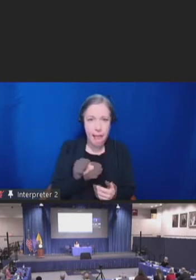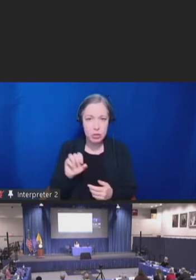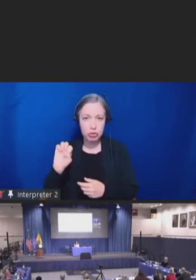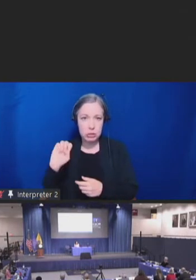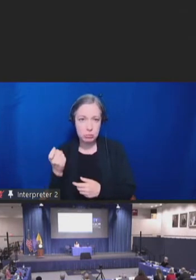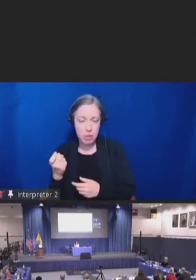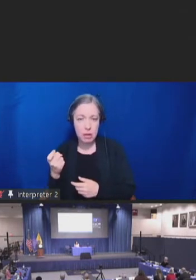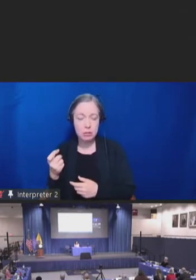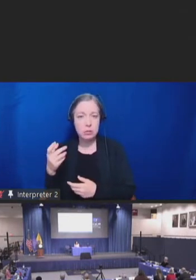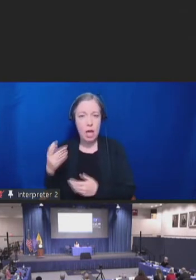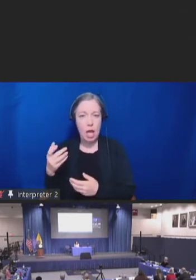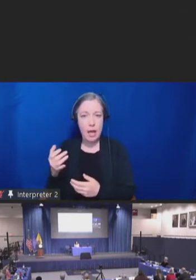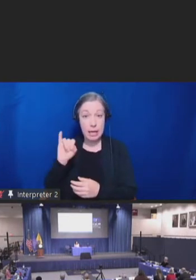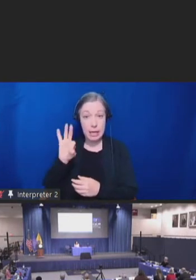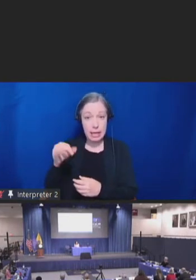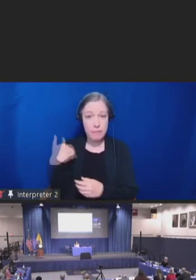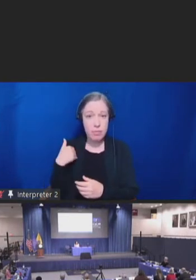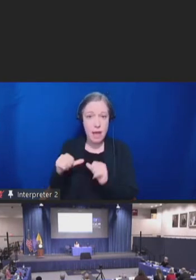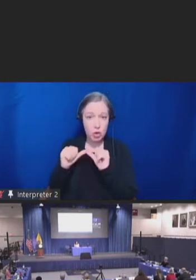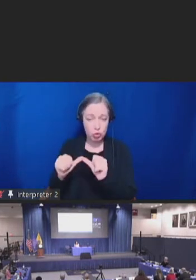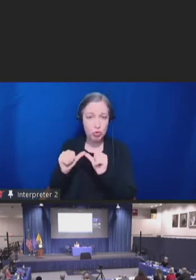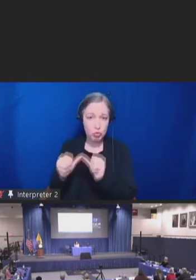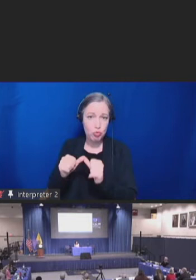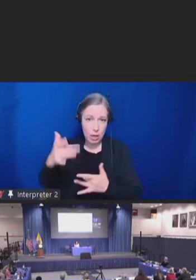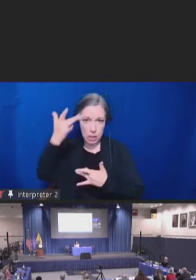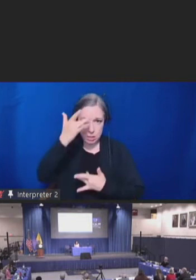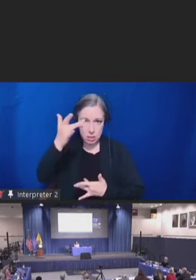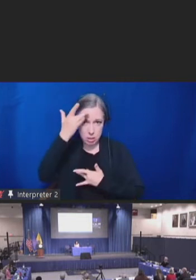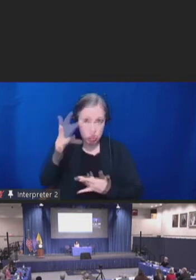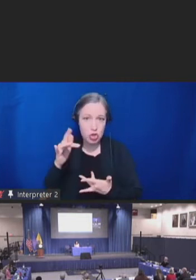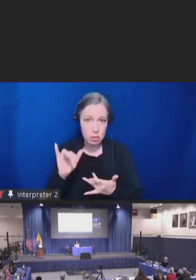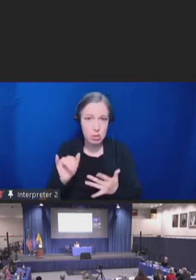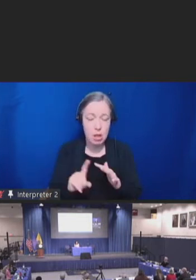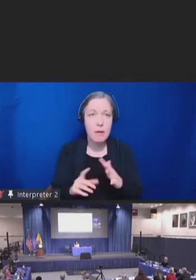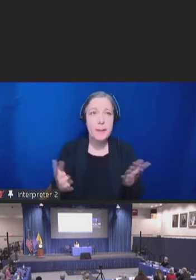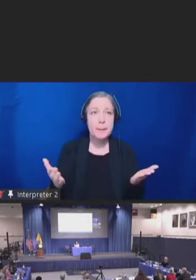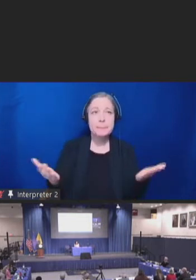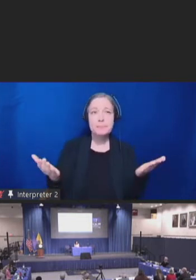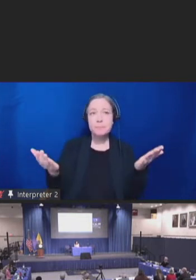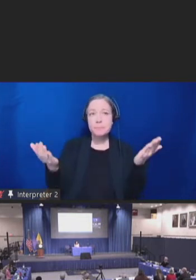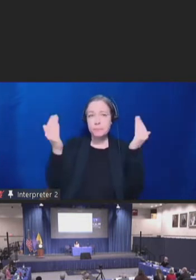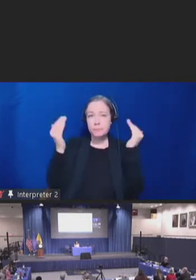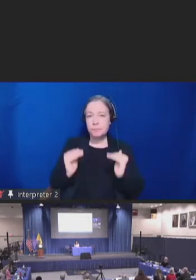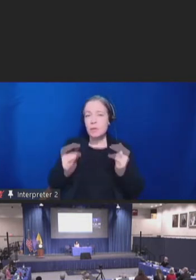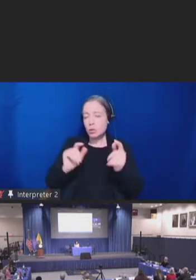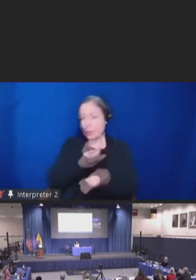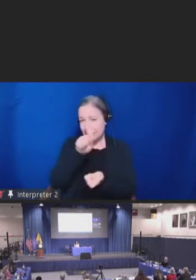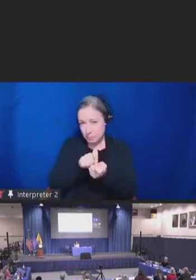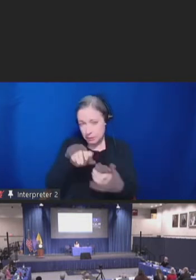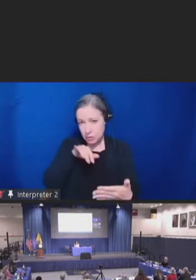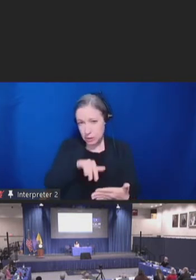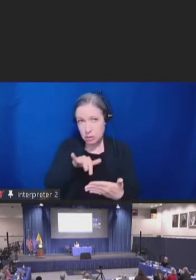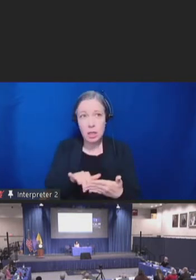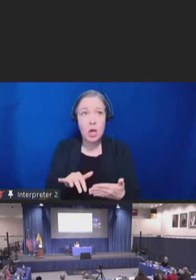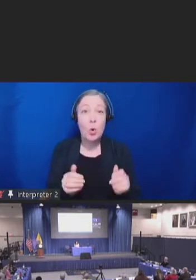So, here are the results of this specific study among children with versus without non-vaccine-targeted